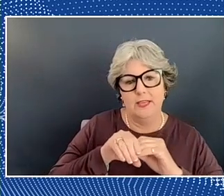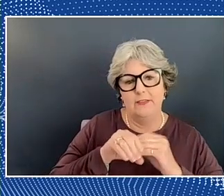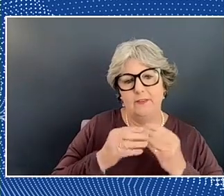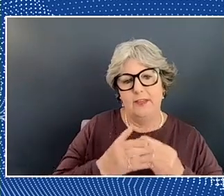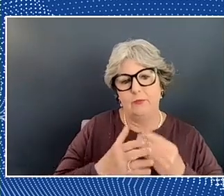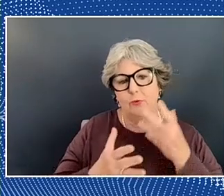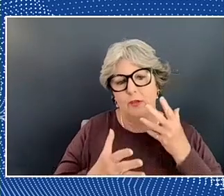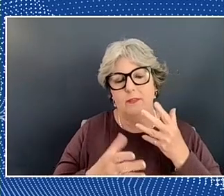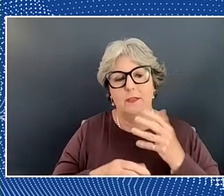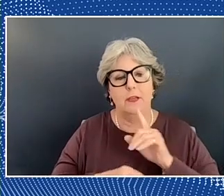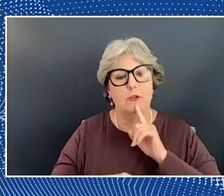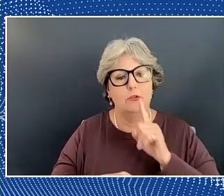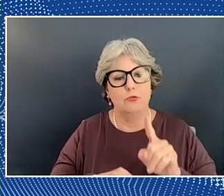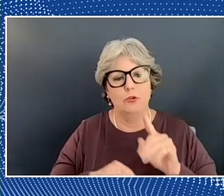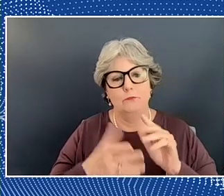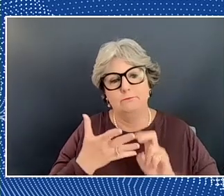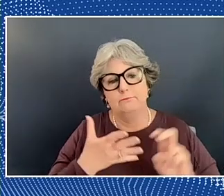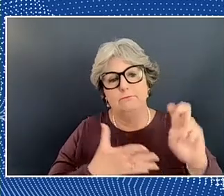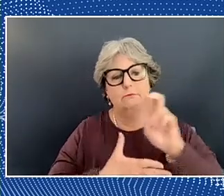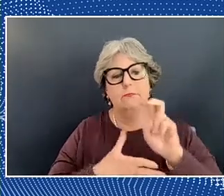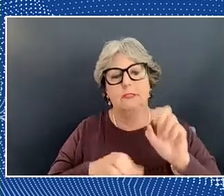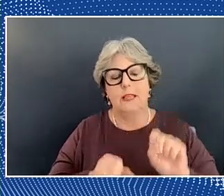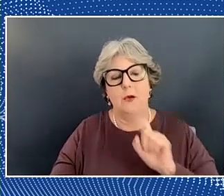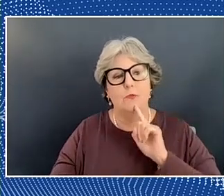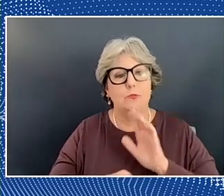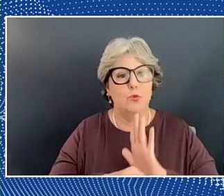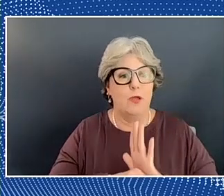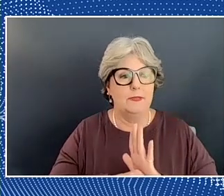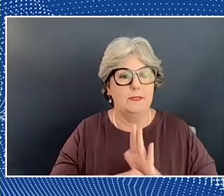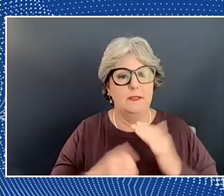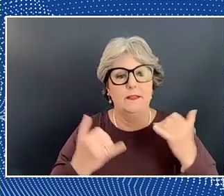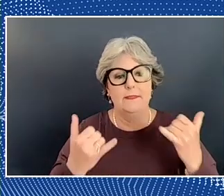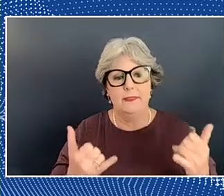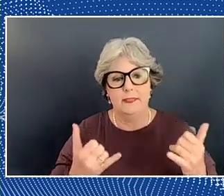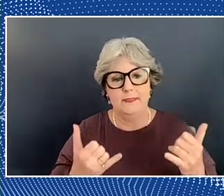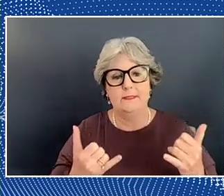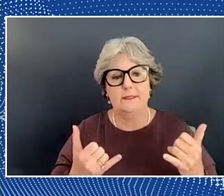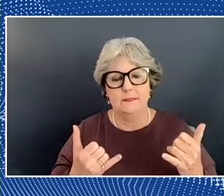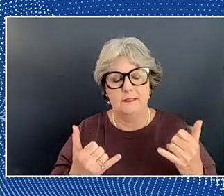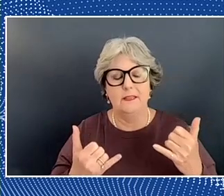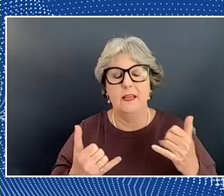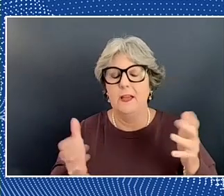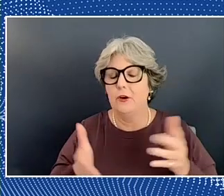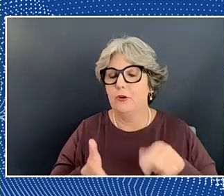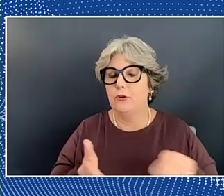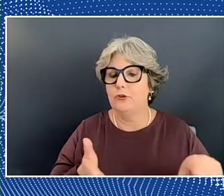true mobility in ways that I was promised. This is hardship. I urge negotiators to do everything